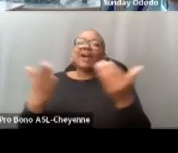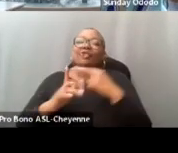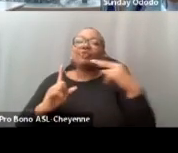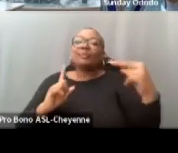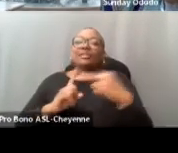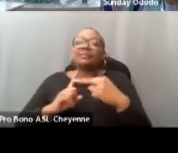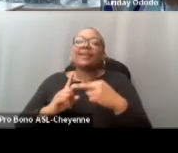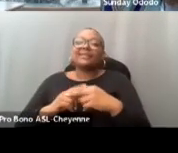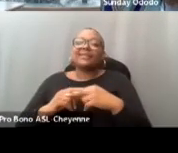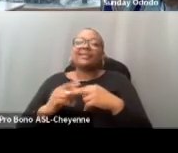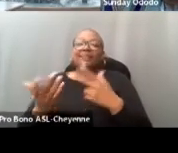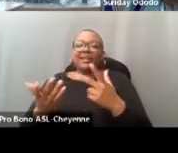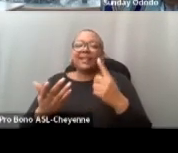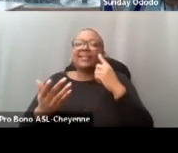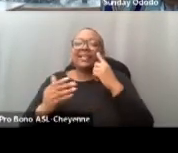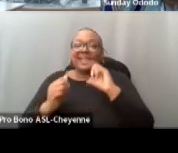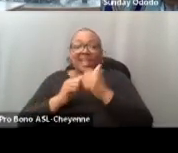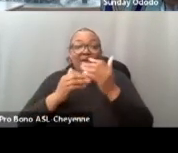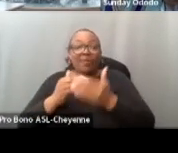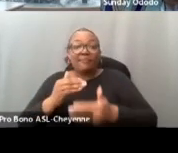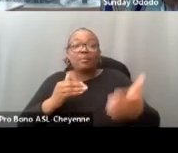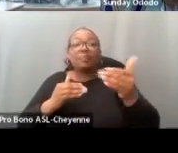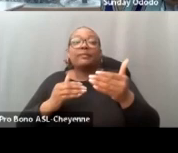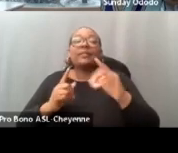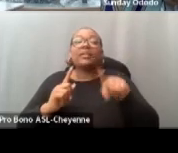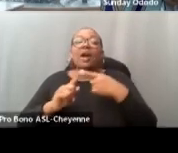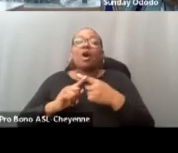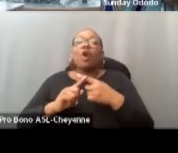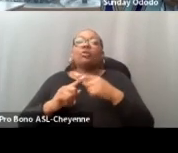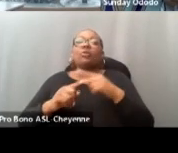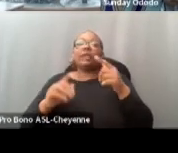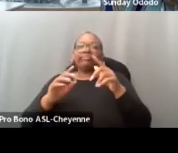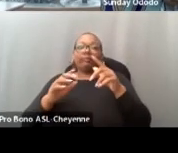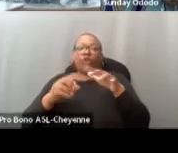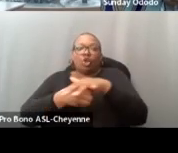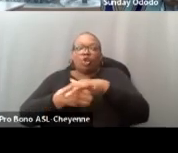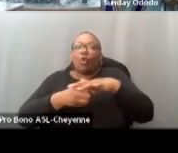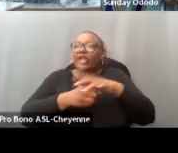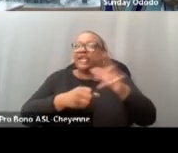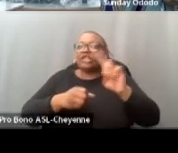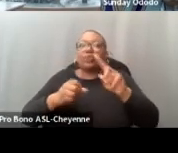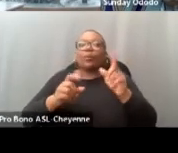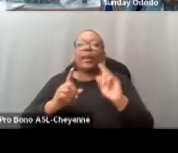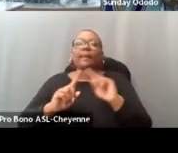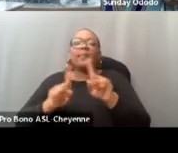this kind of feed forward, not only in the terms of the geopolitics, which is great, but how can we all bring it together?